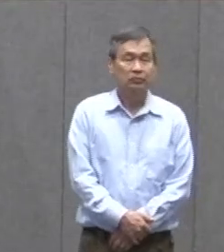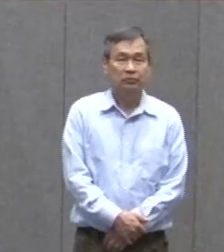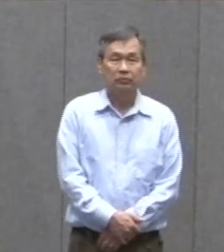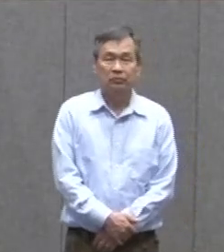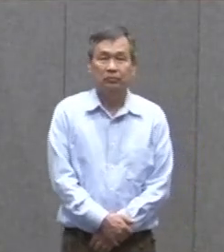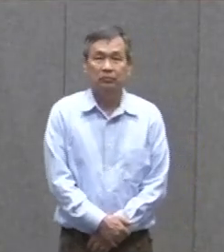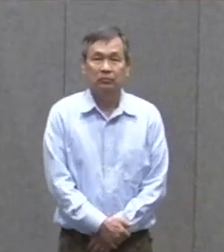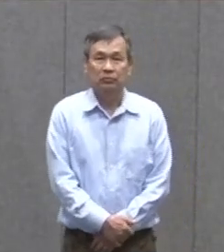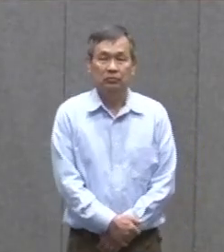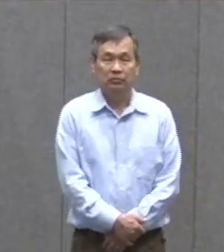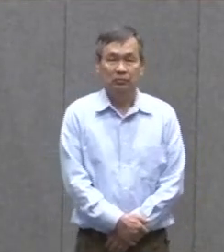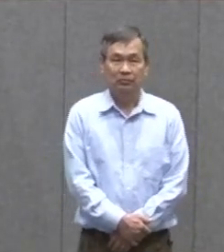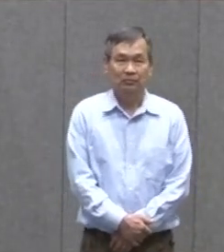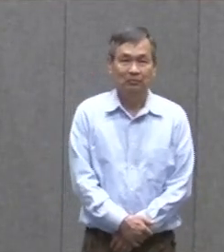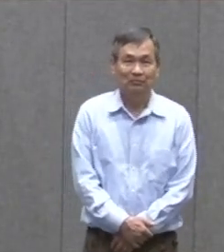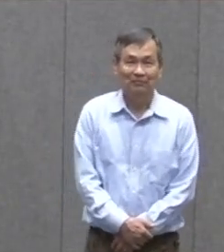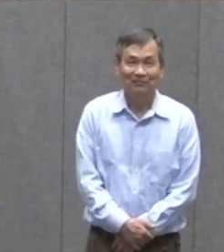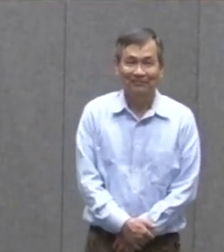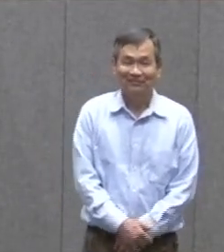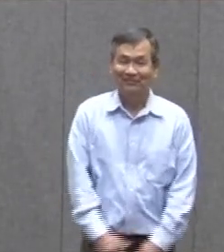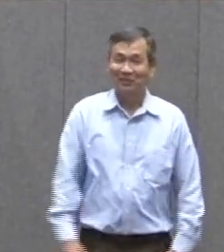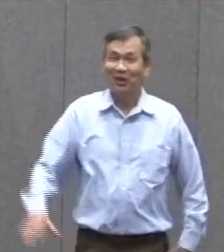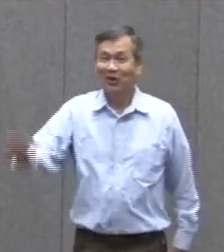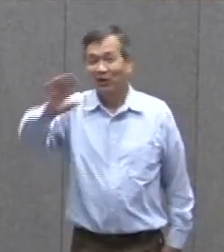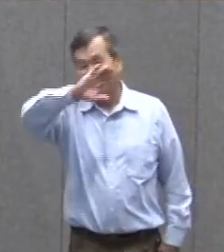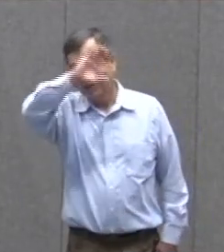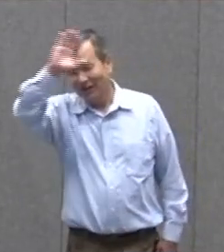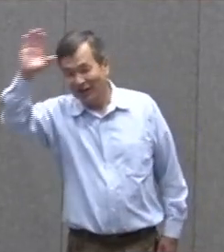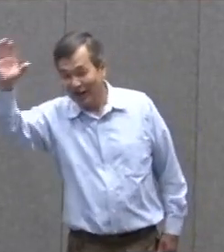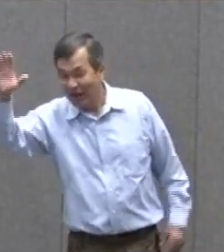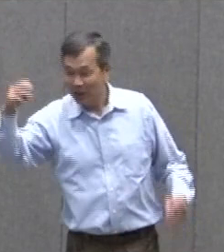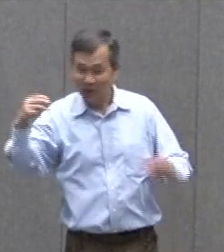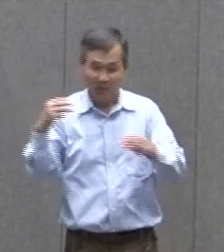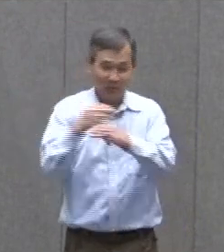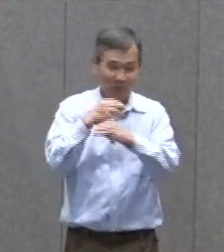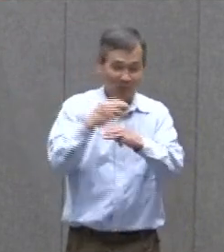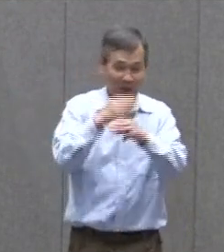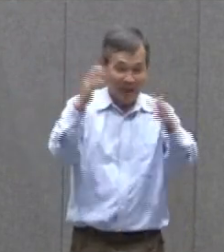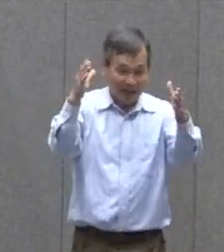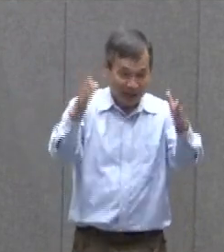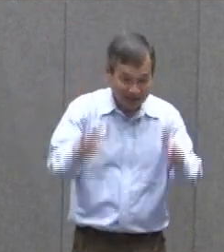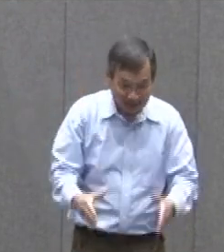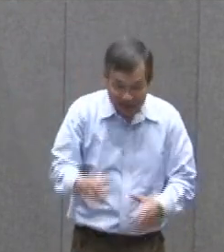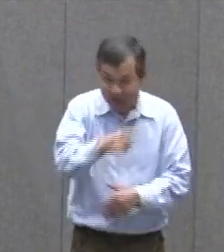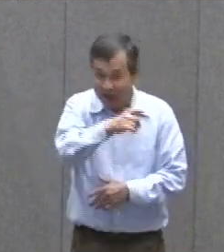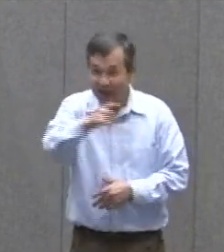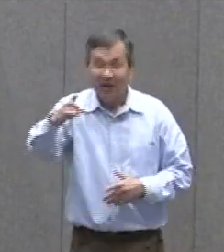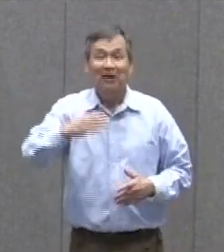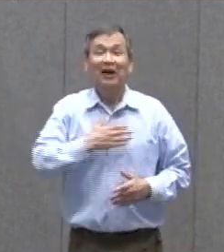[Director] Two, one. Hello, mathematicians. I'm so glad to see you again